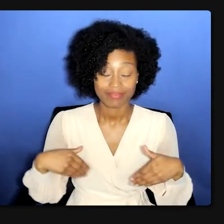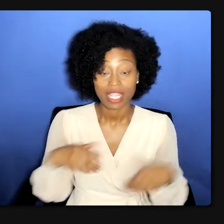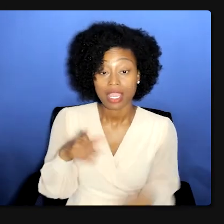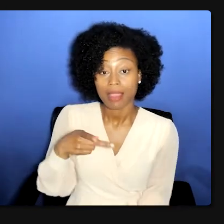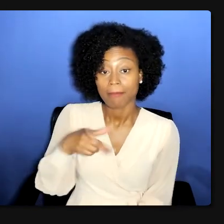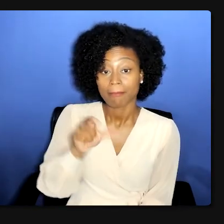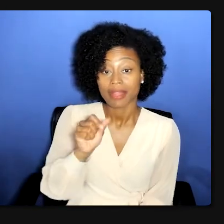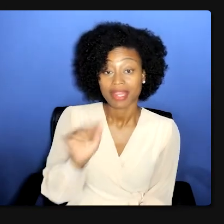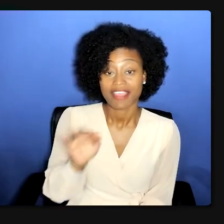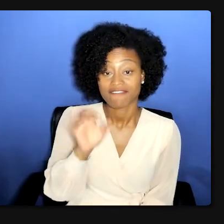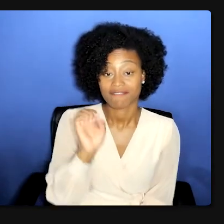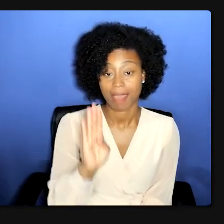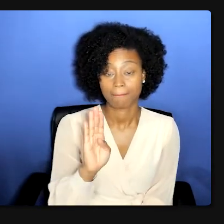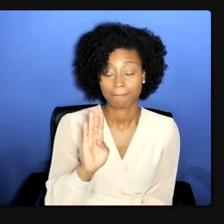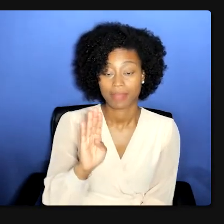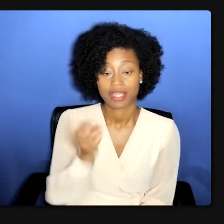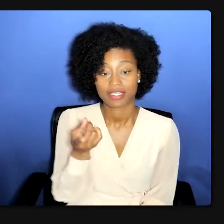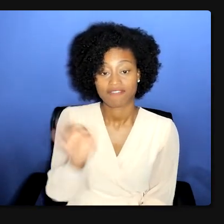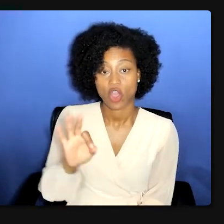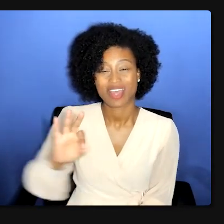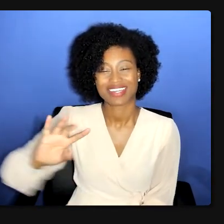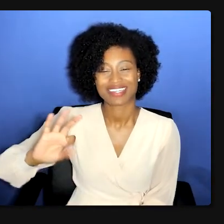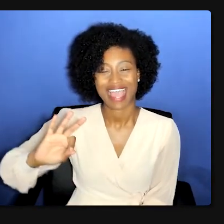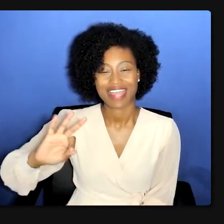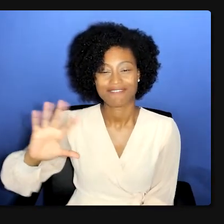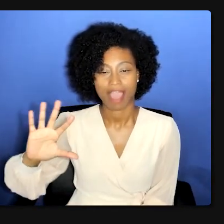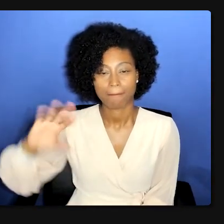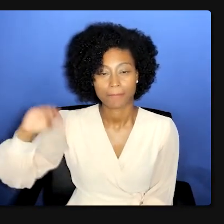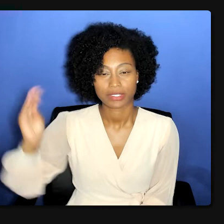PlayFab defaults to a 95% confidence interval,